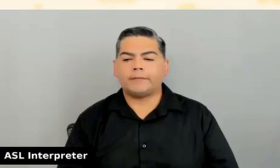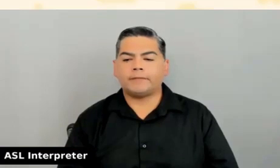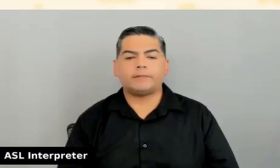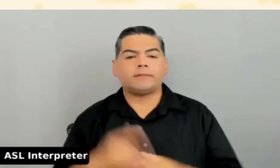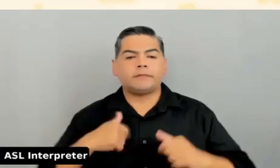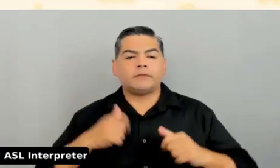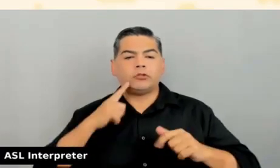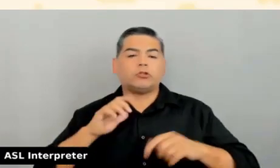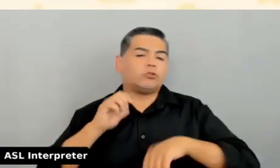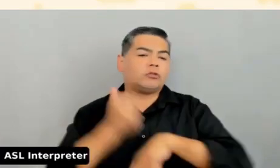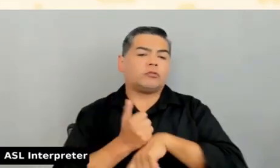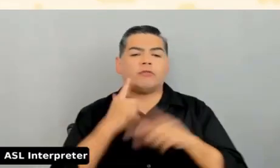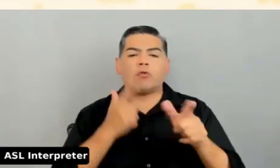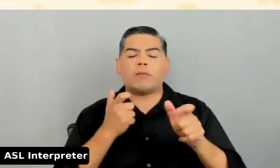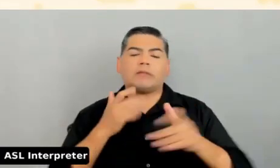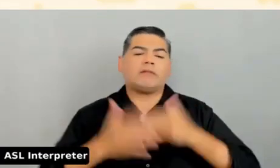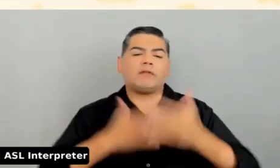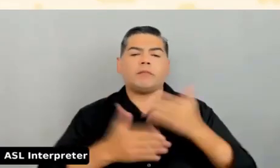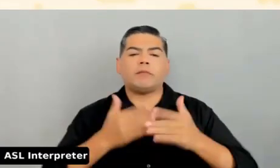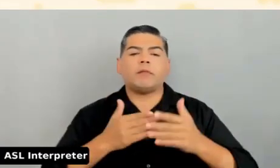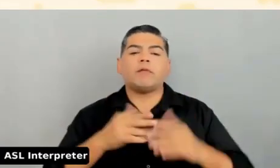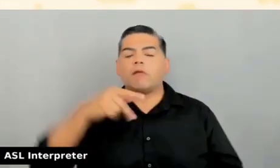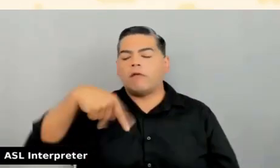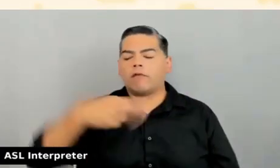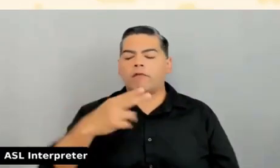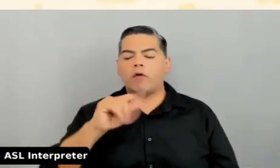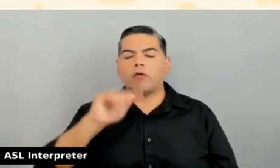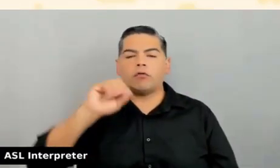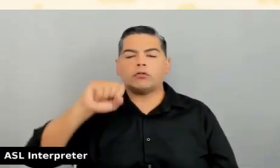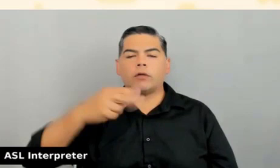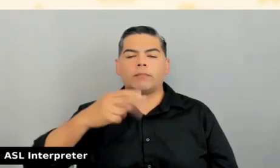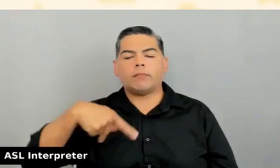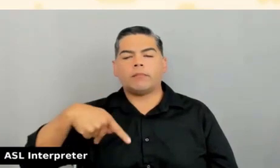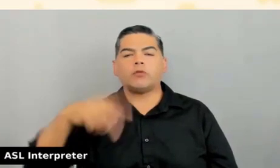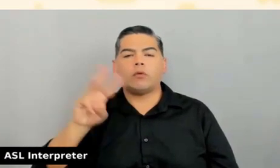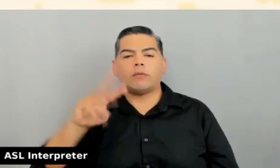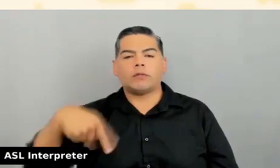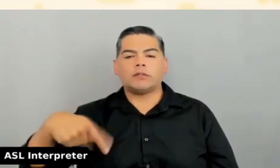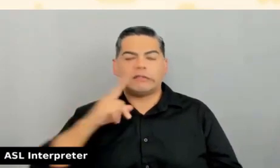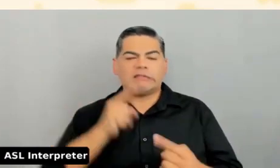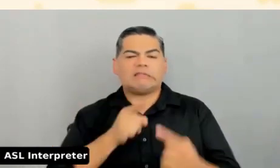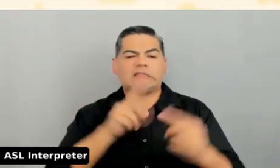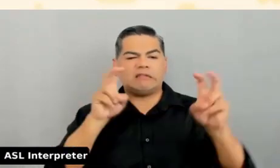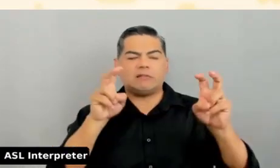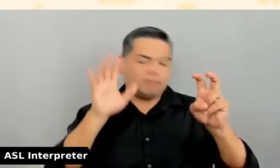for rapid development from Photoshop to WordPress. And I got tired of fighting other themes so I just developed my own solution.